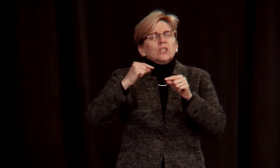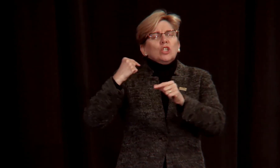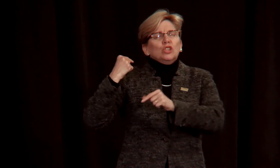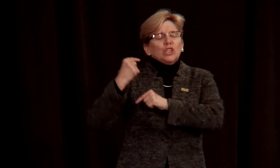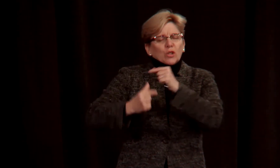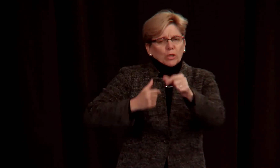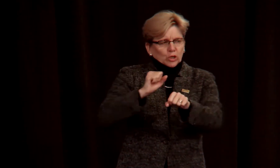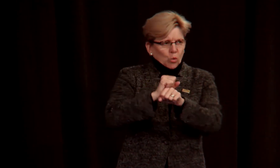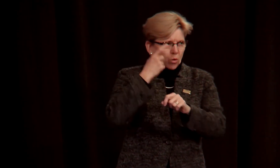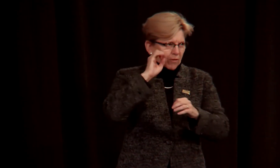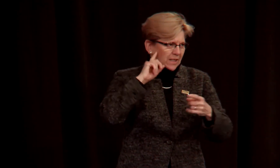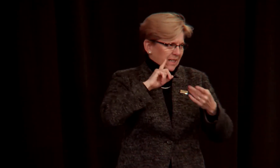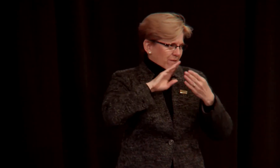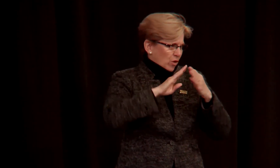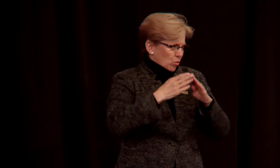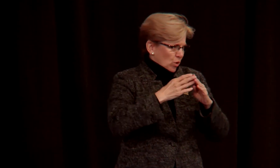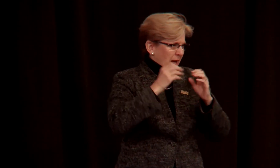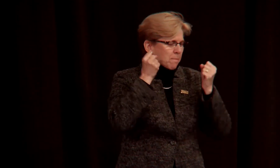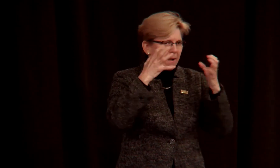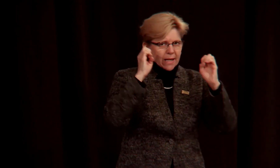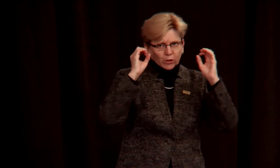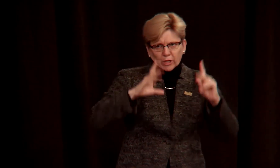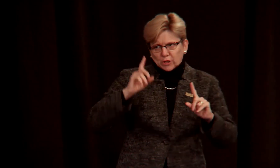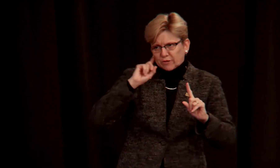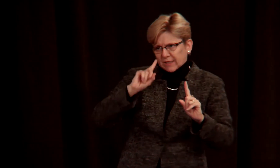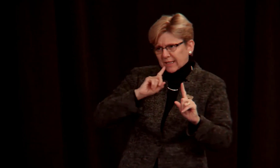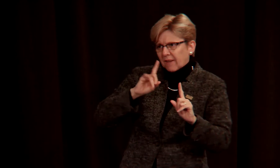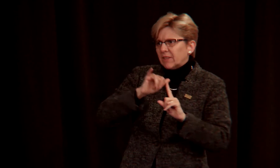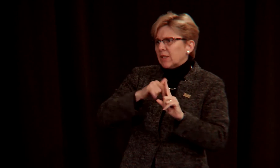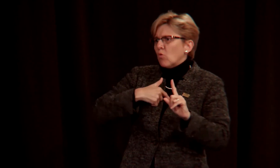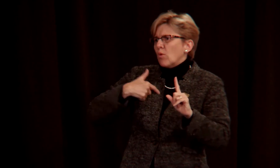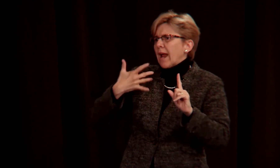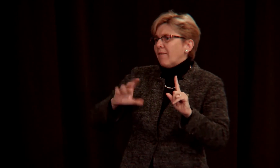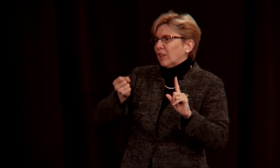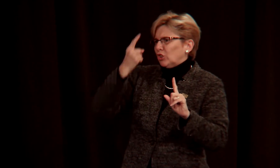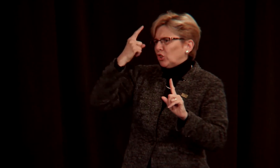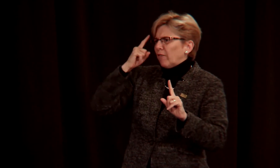it's been maybe a generation of work with the deaf community, really,